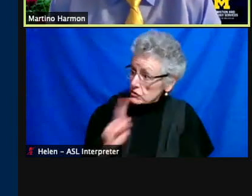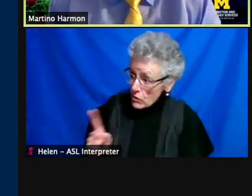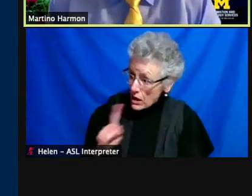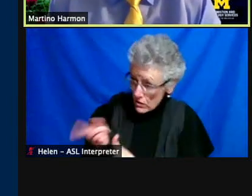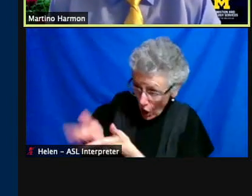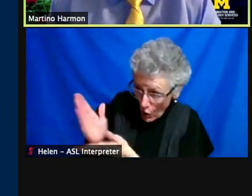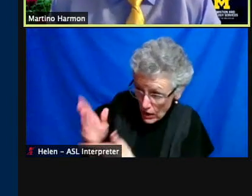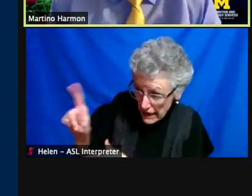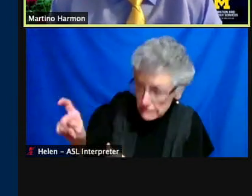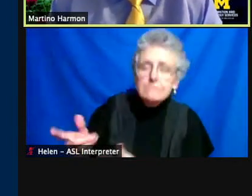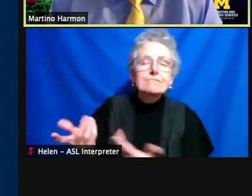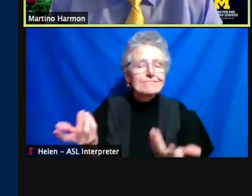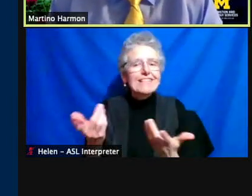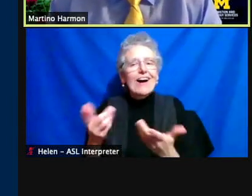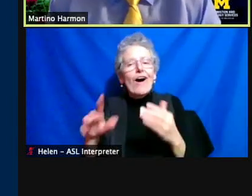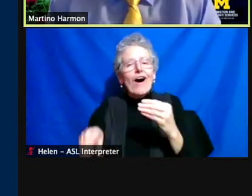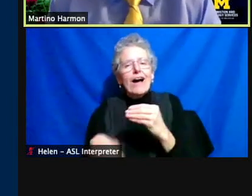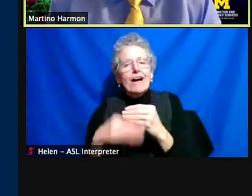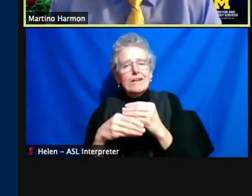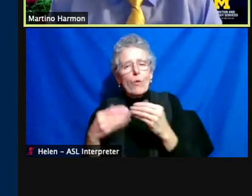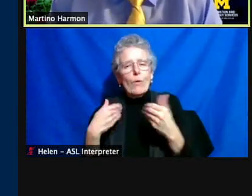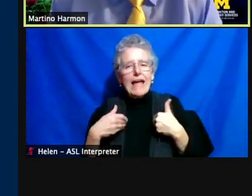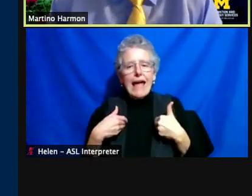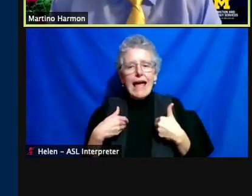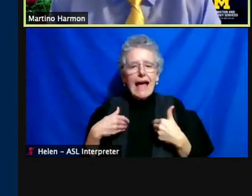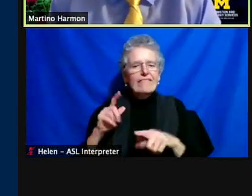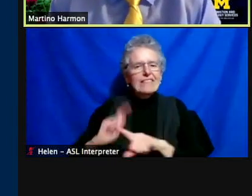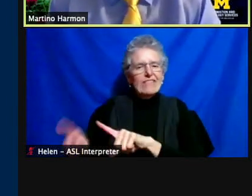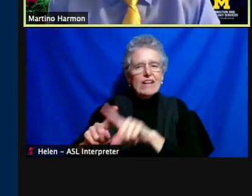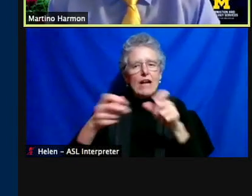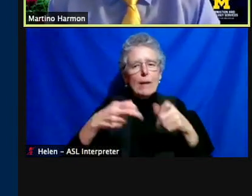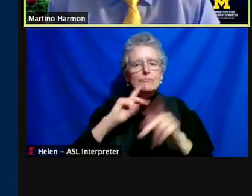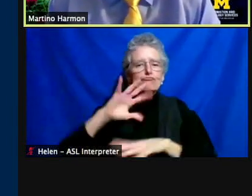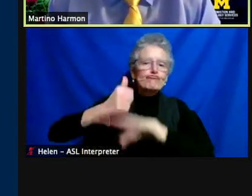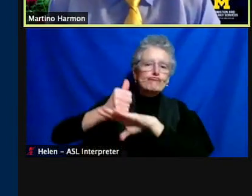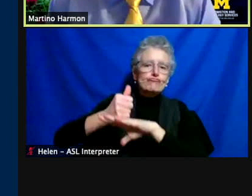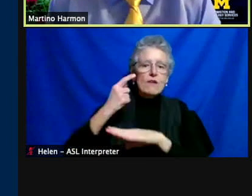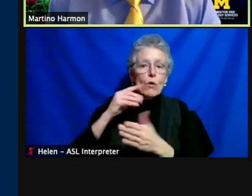In addition, we have a mix of opportunities lined up for students over the next few weeks,